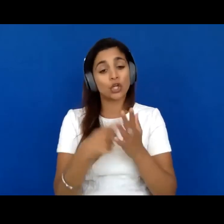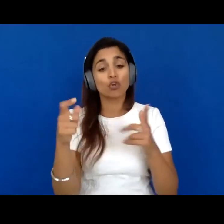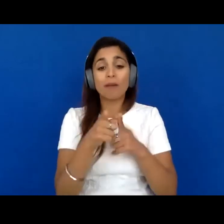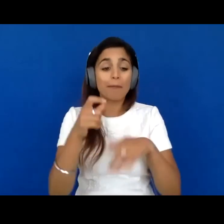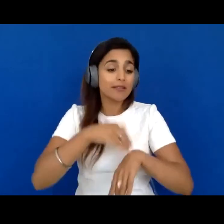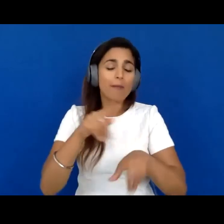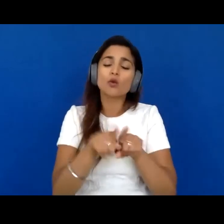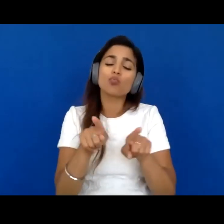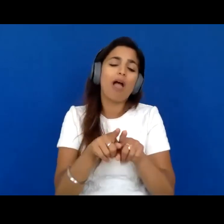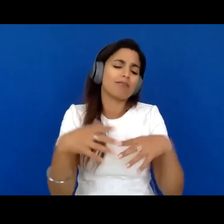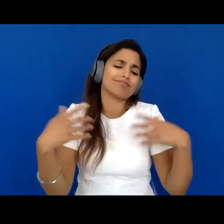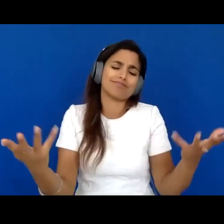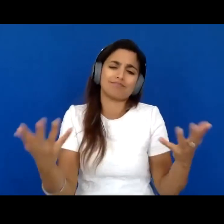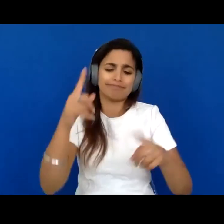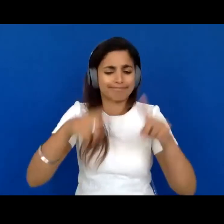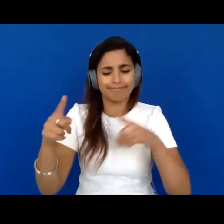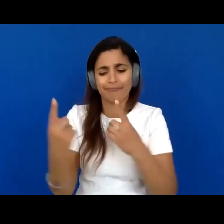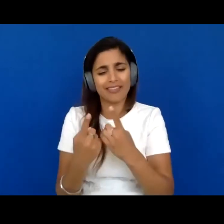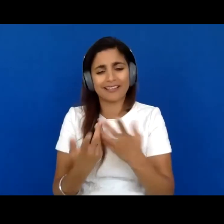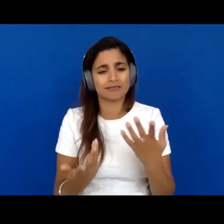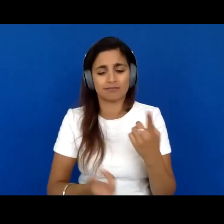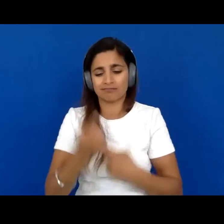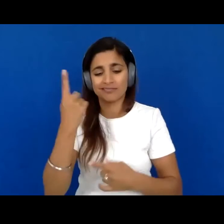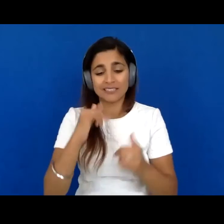have here are lingering questions that I'm hoping to go forward with and